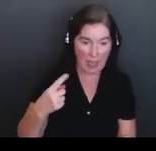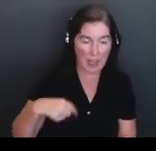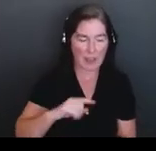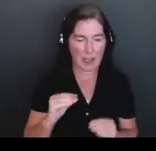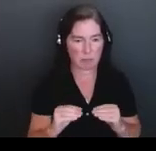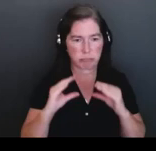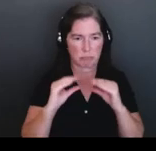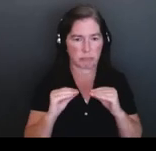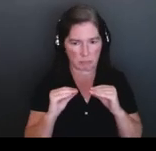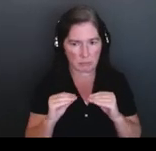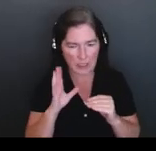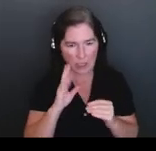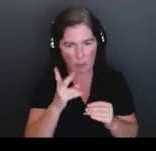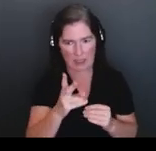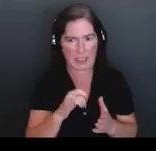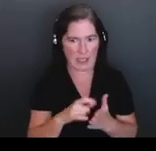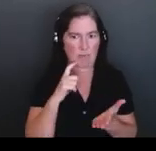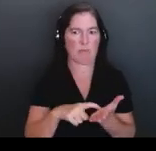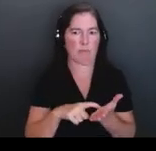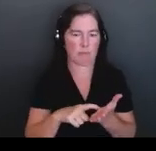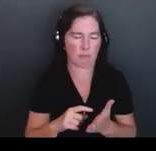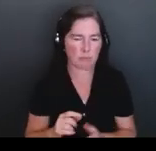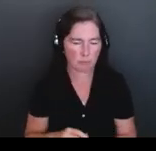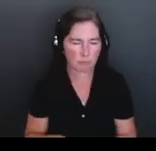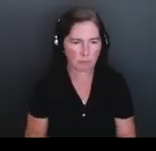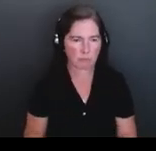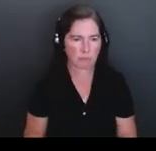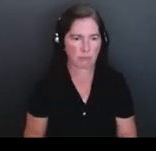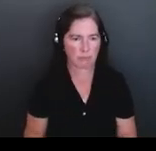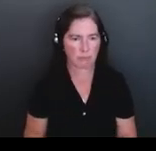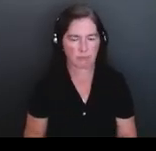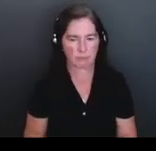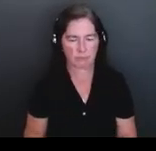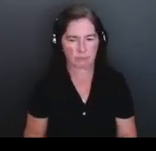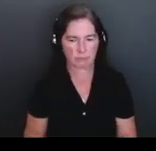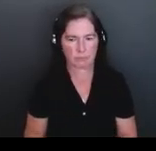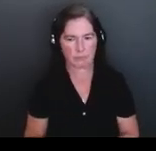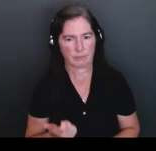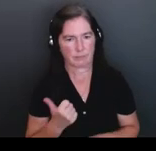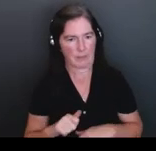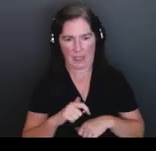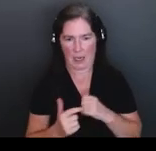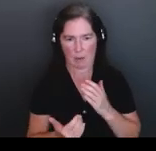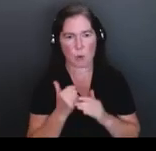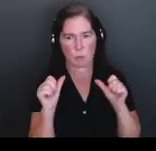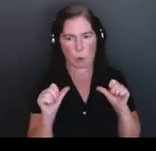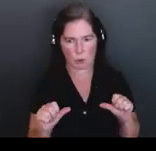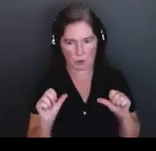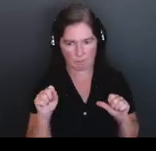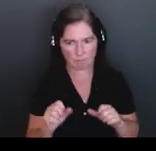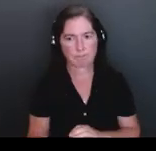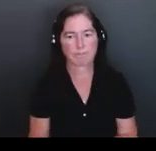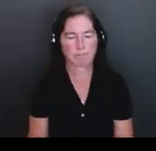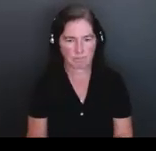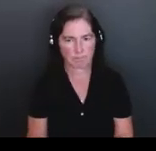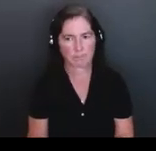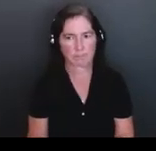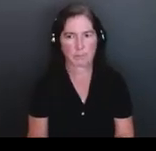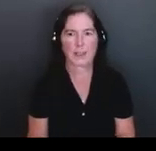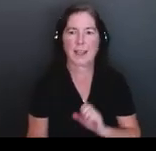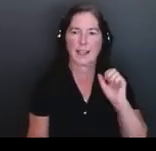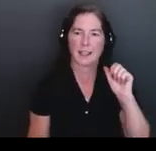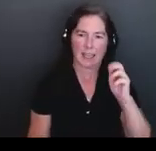Pete: And what I teach my students to do is to set their notifications, like Amy just showed, so that they are notified. Maybe it's a pop-up, maybe it slides in as a banner, maybe there's